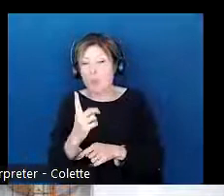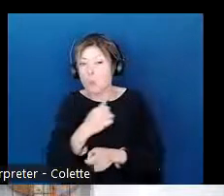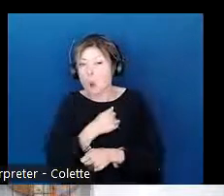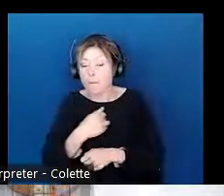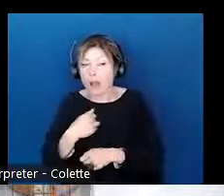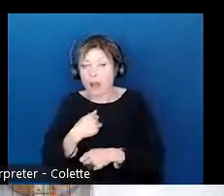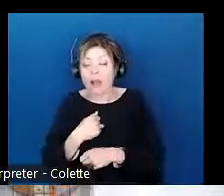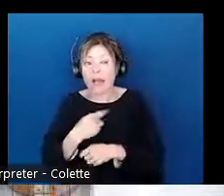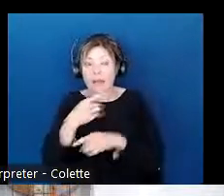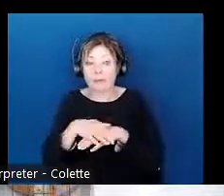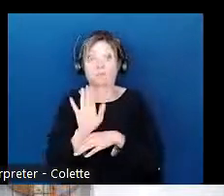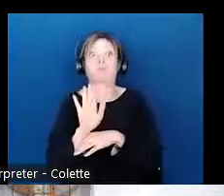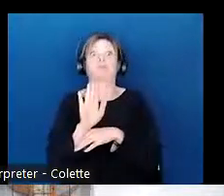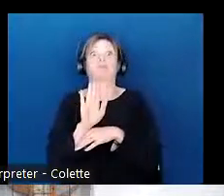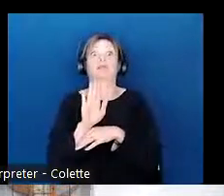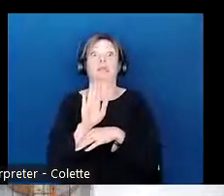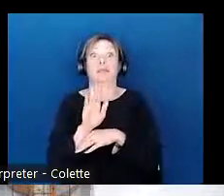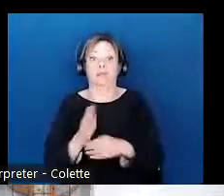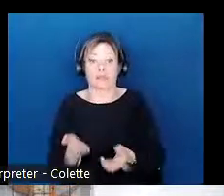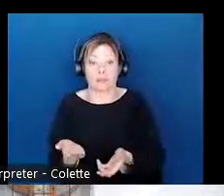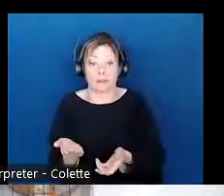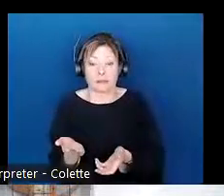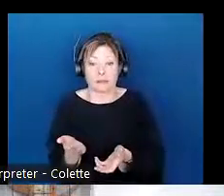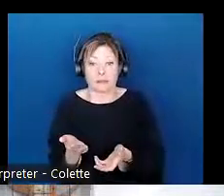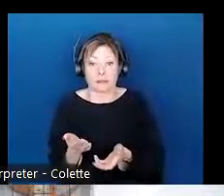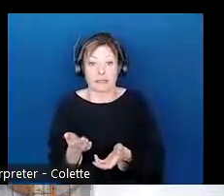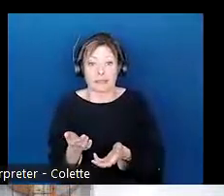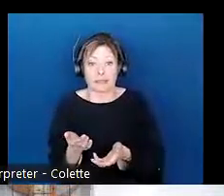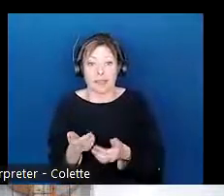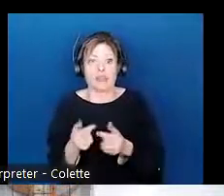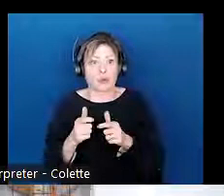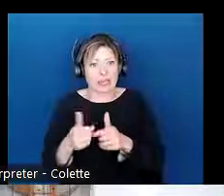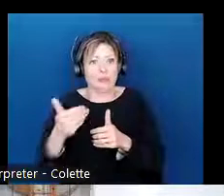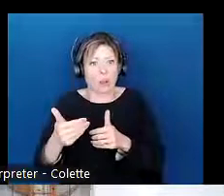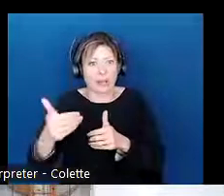sort of about like that and then you get a bit further and you get into a bit which is